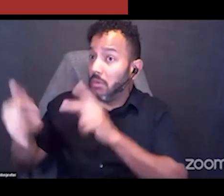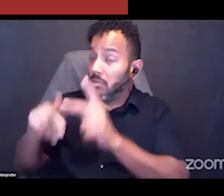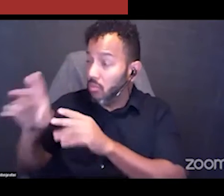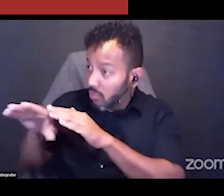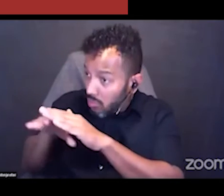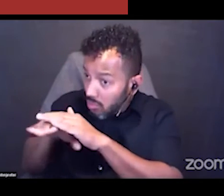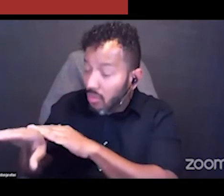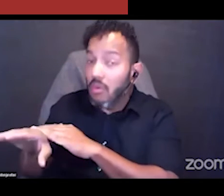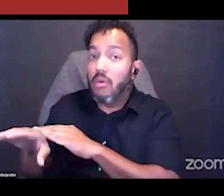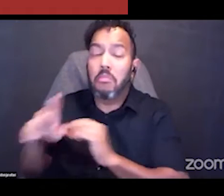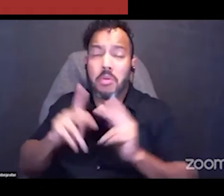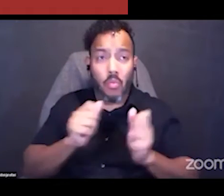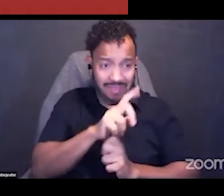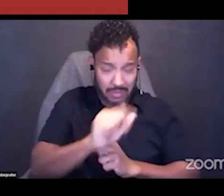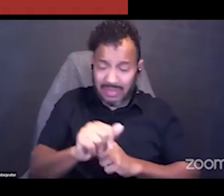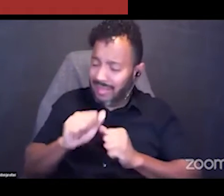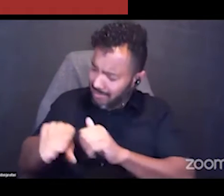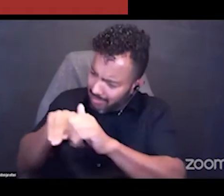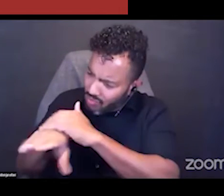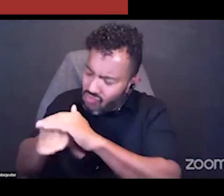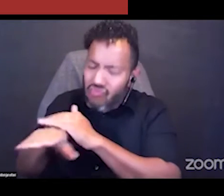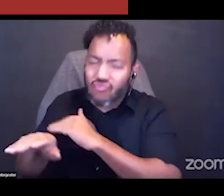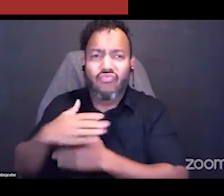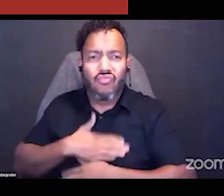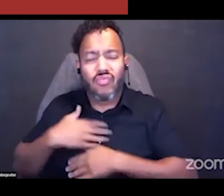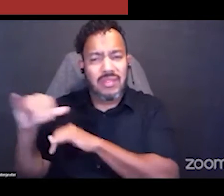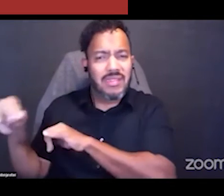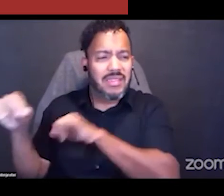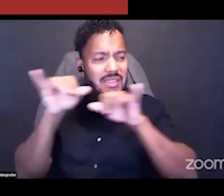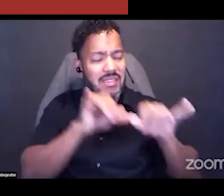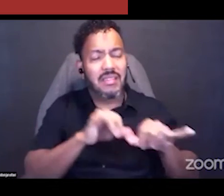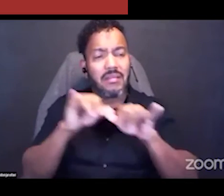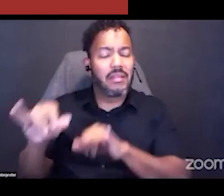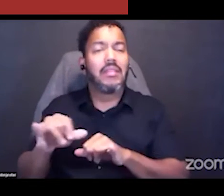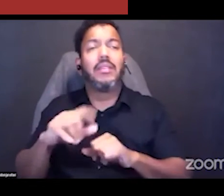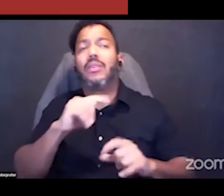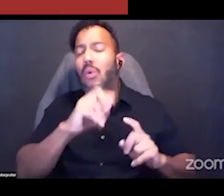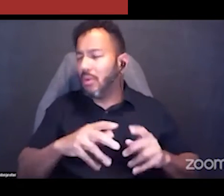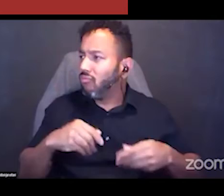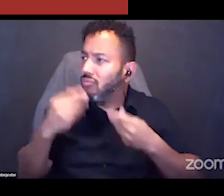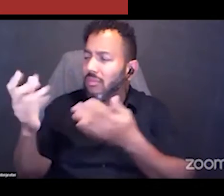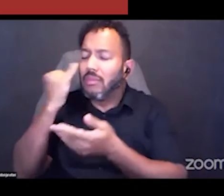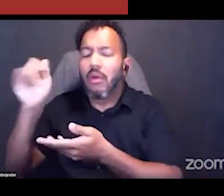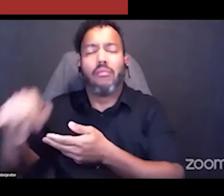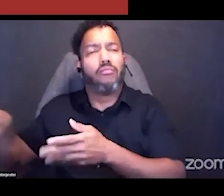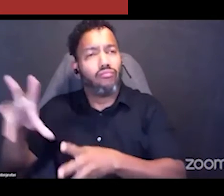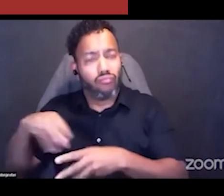So I just cannot tell you how wonderful it feels to me and what a privilege it is to